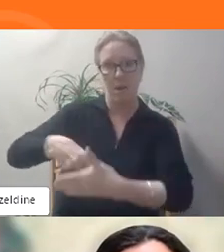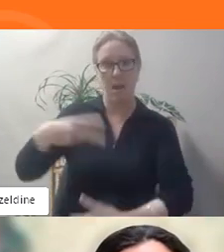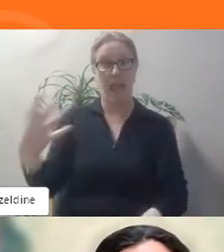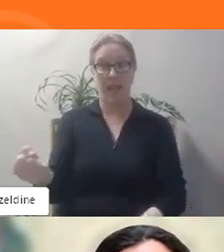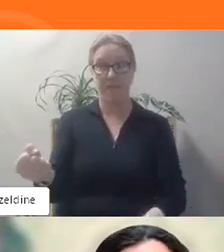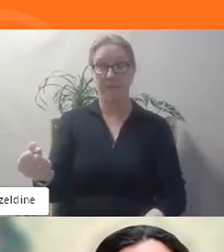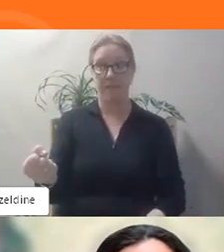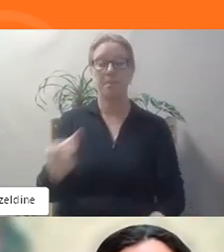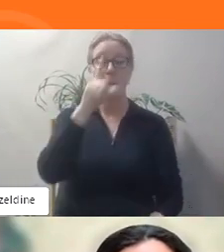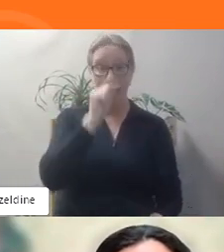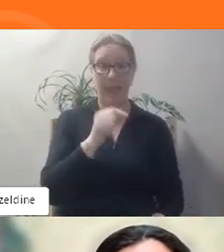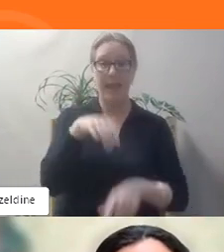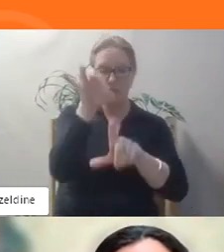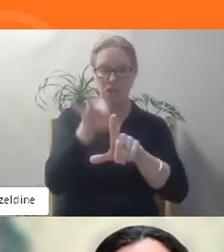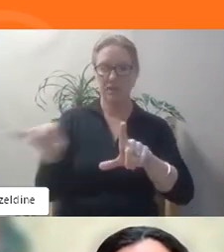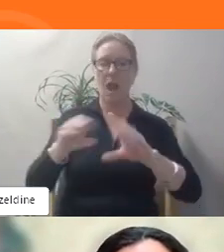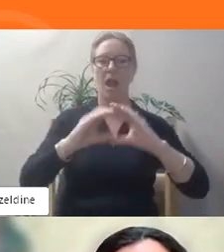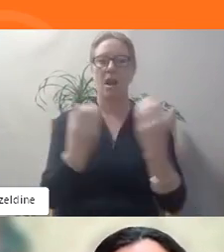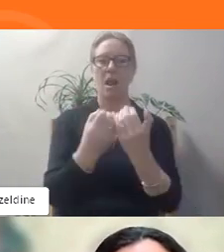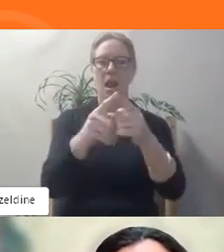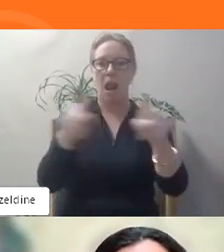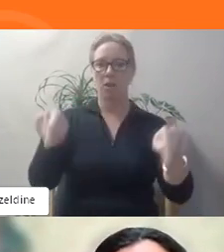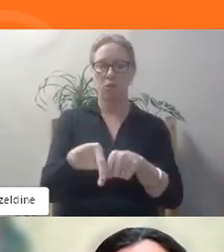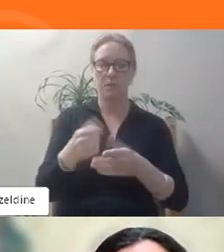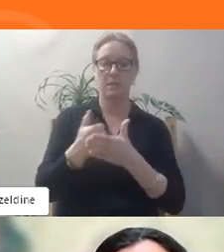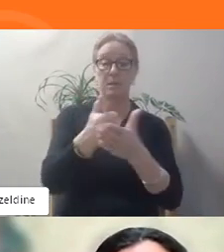But we can design classrooms that can support all learners, and this